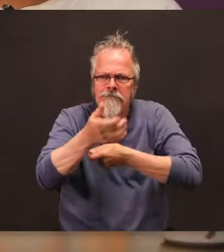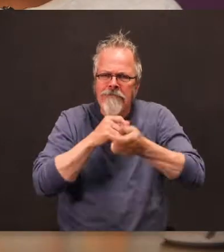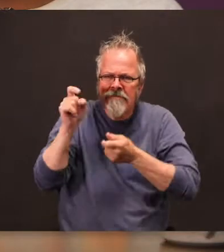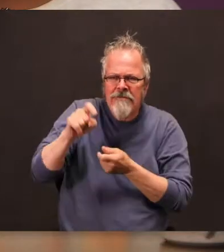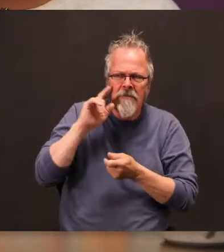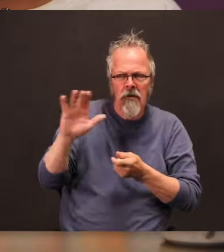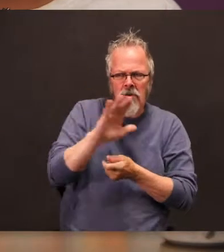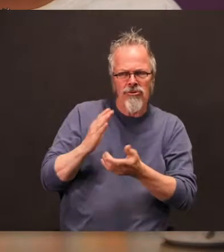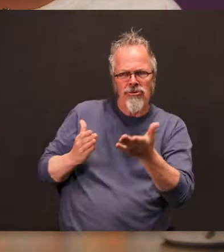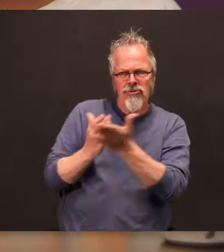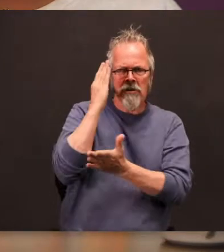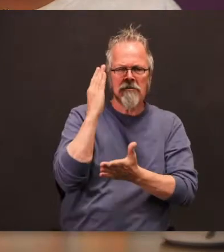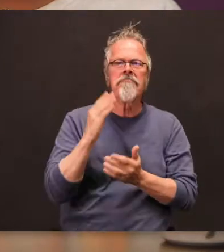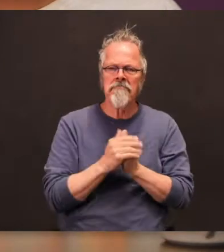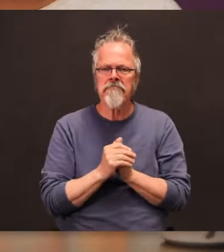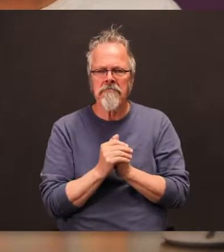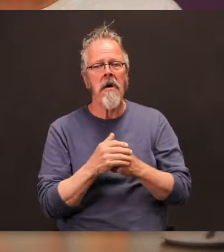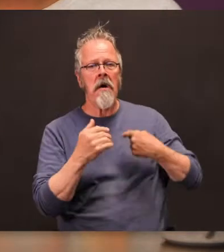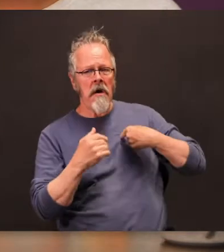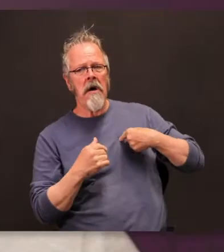The way that I define self-advocacy